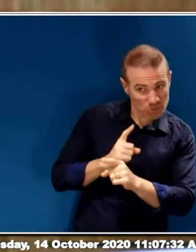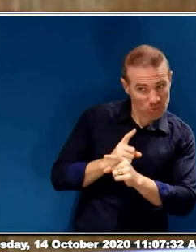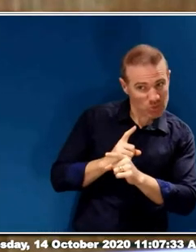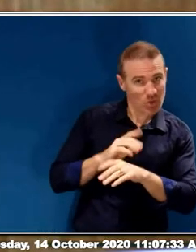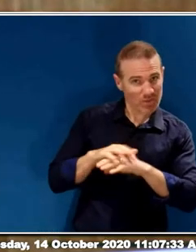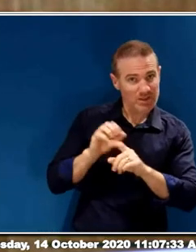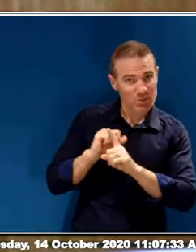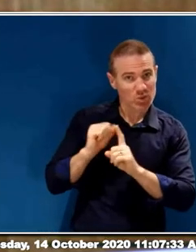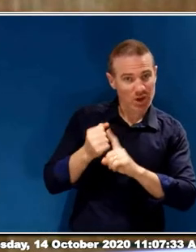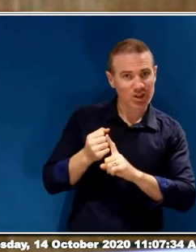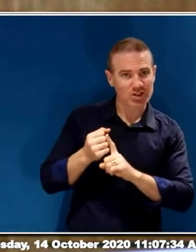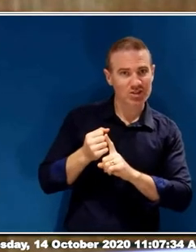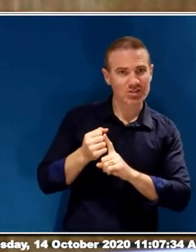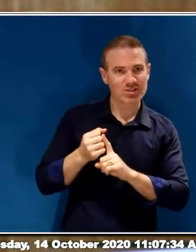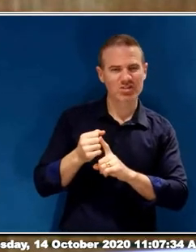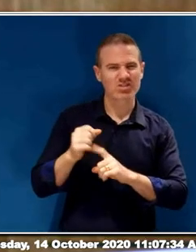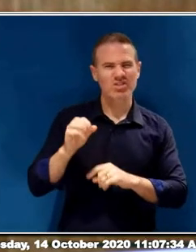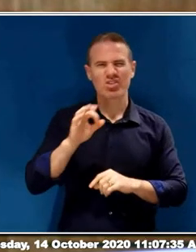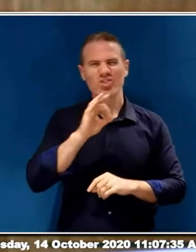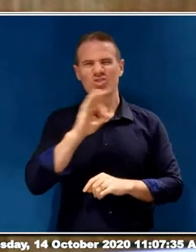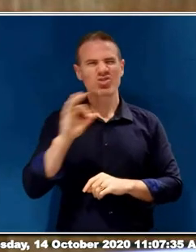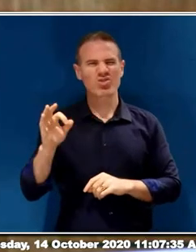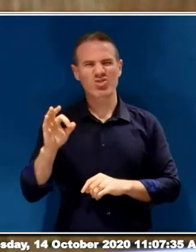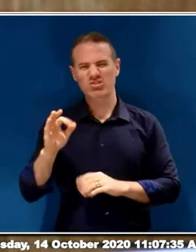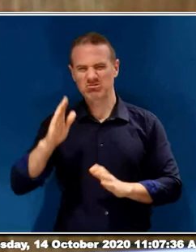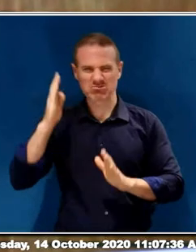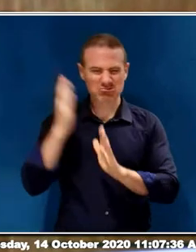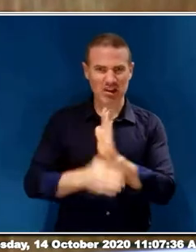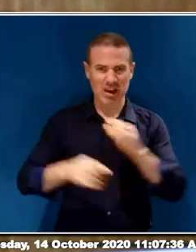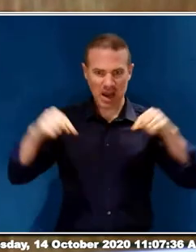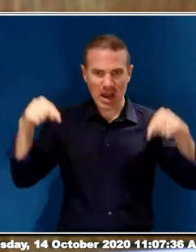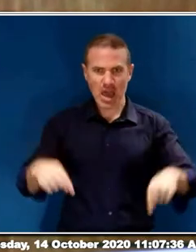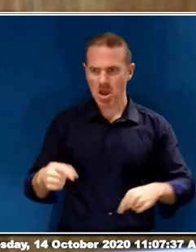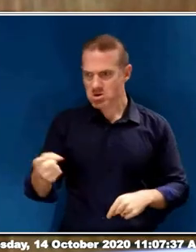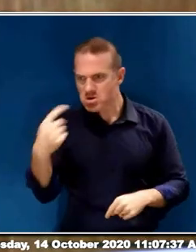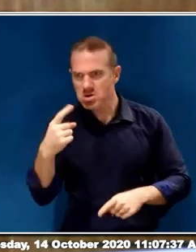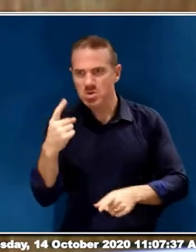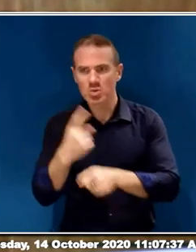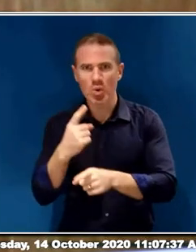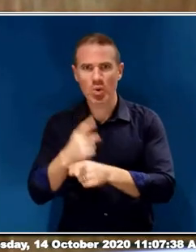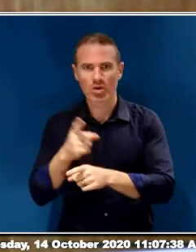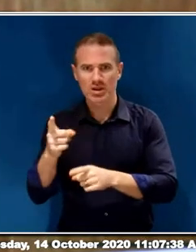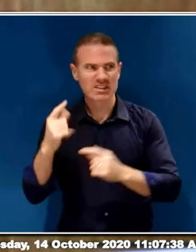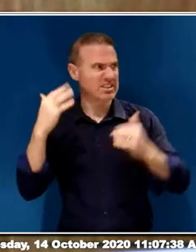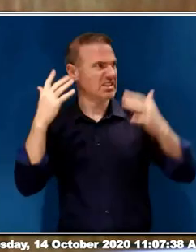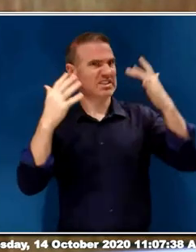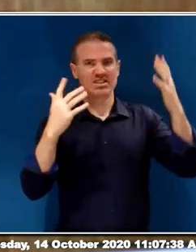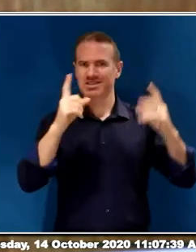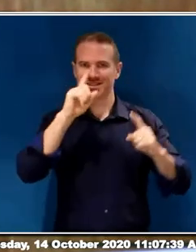trying to address the situation whilst he's heightened. Now, that incident in February 2019 we've